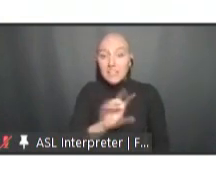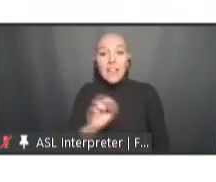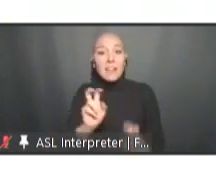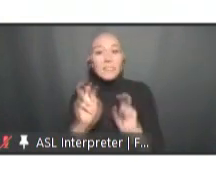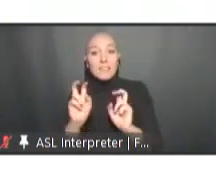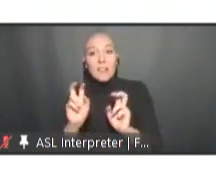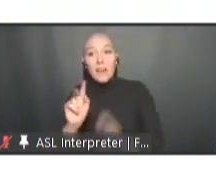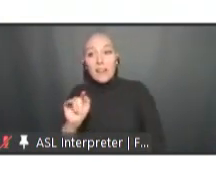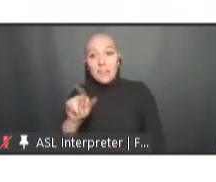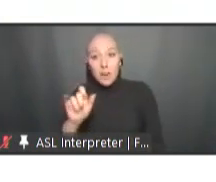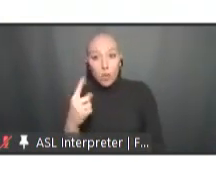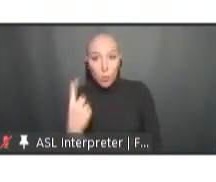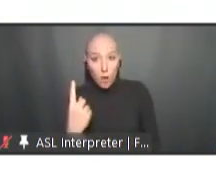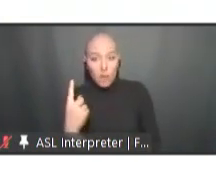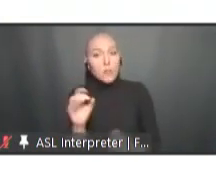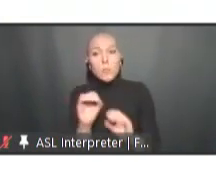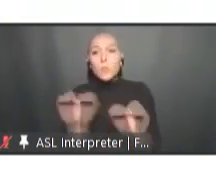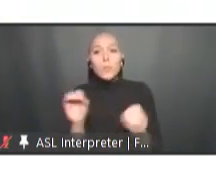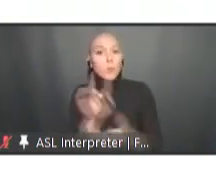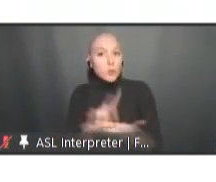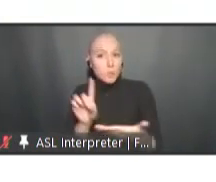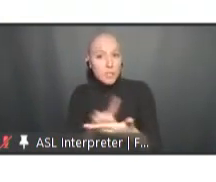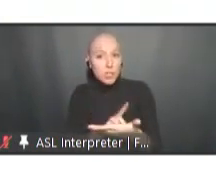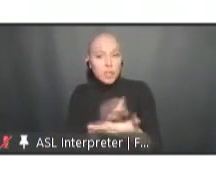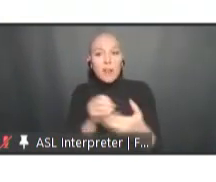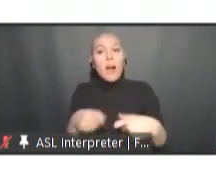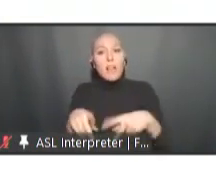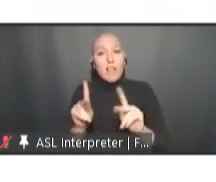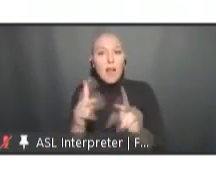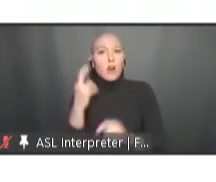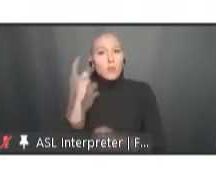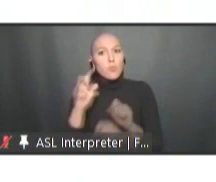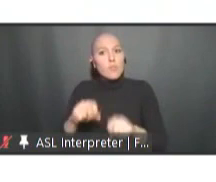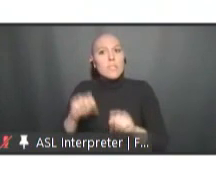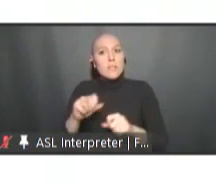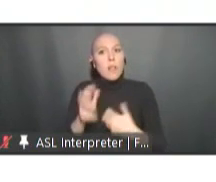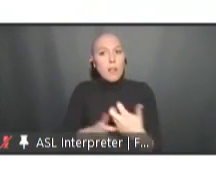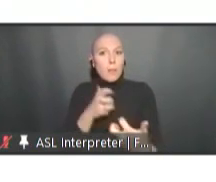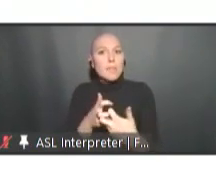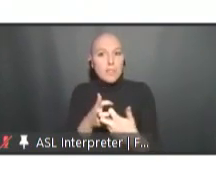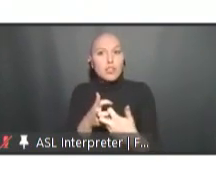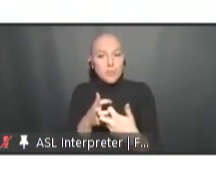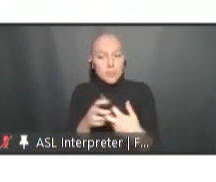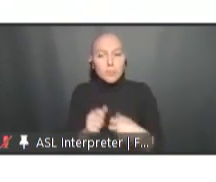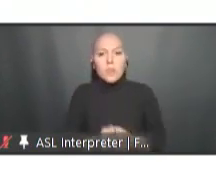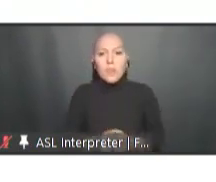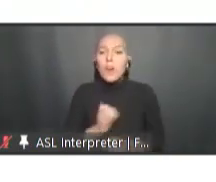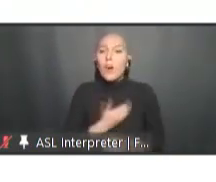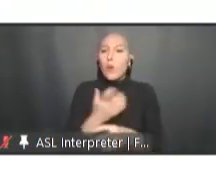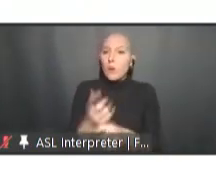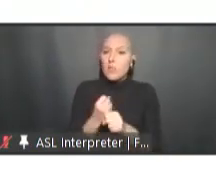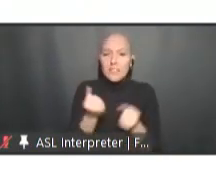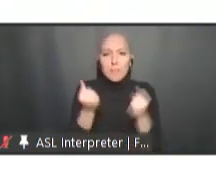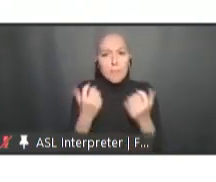to be allowed reasonable accommodations. We are receiving many complaints from employees